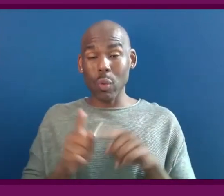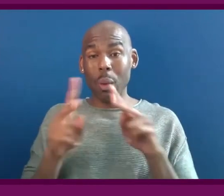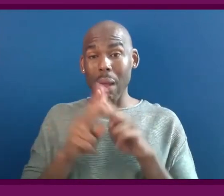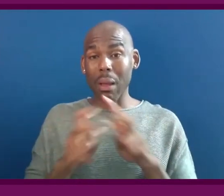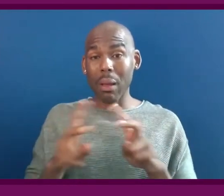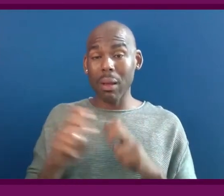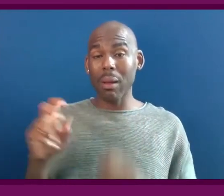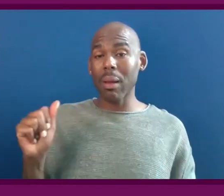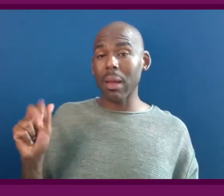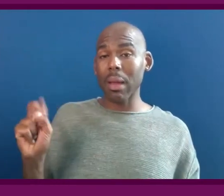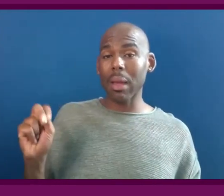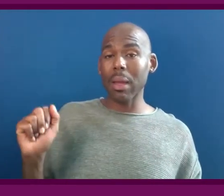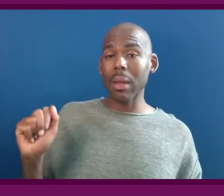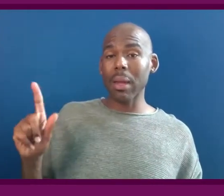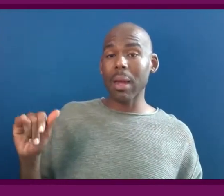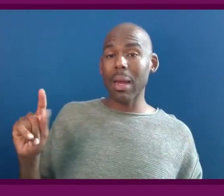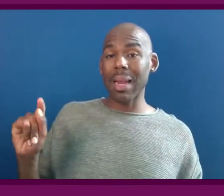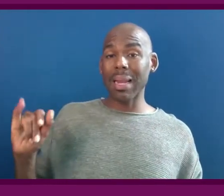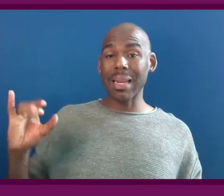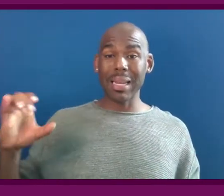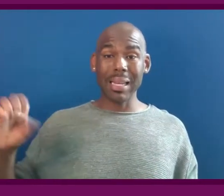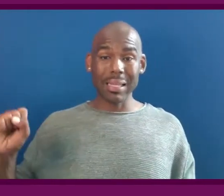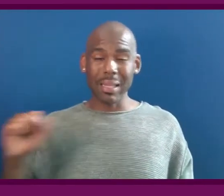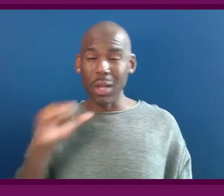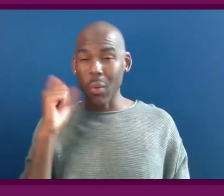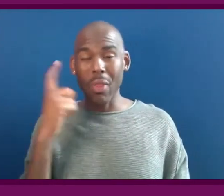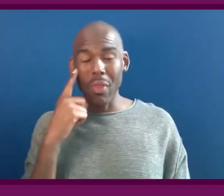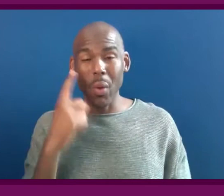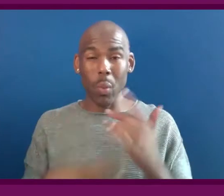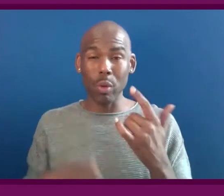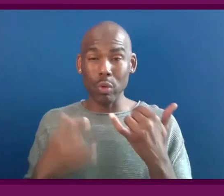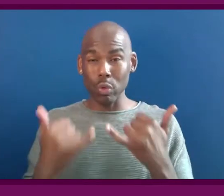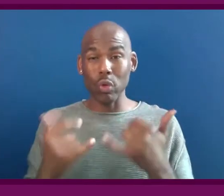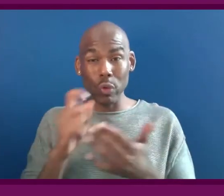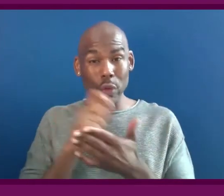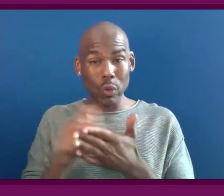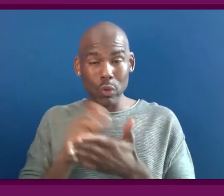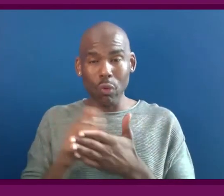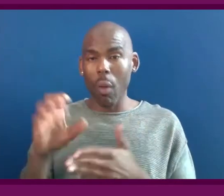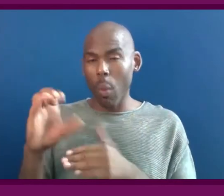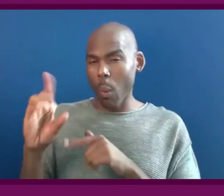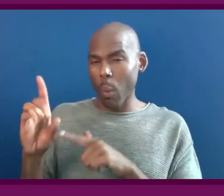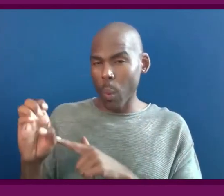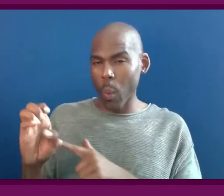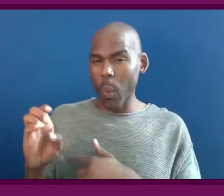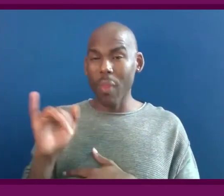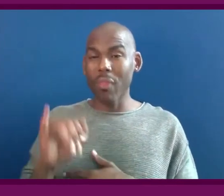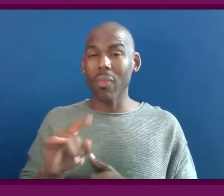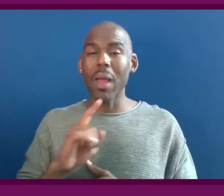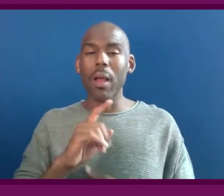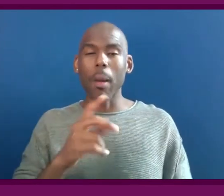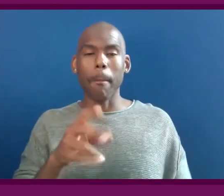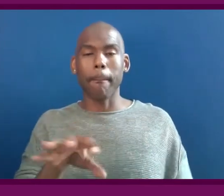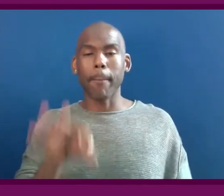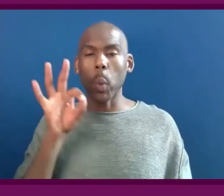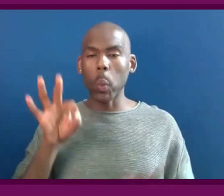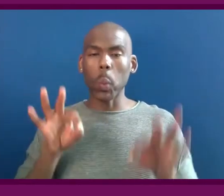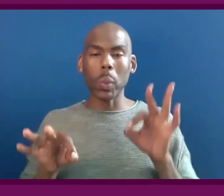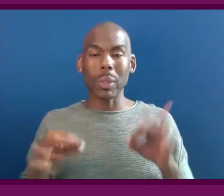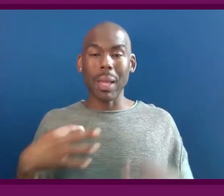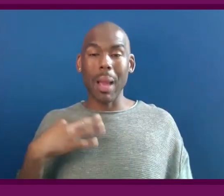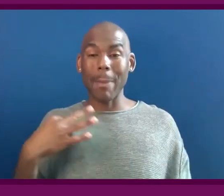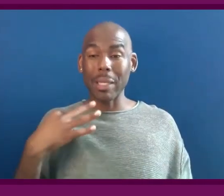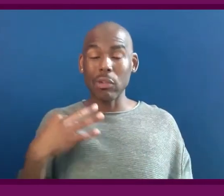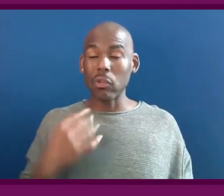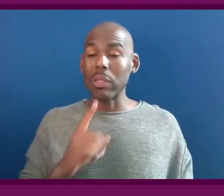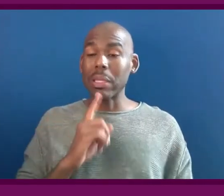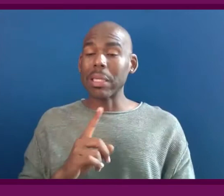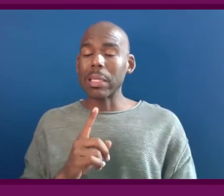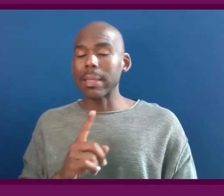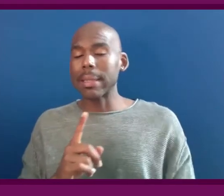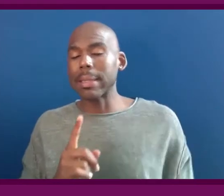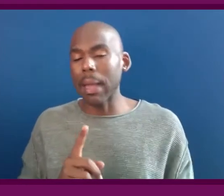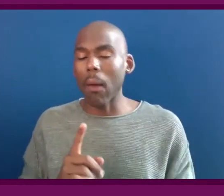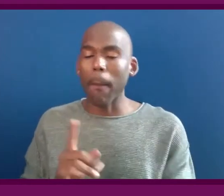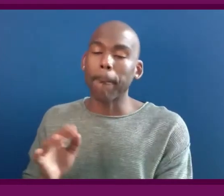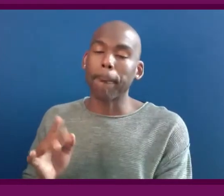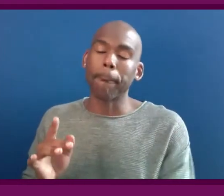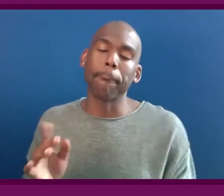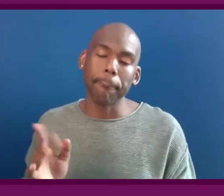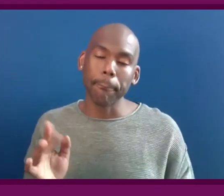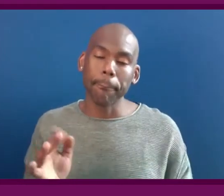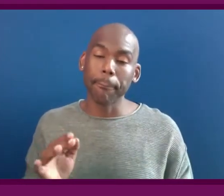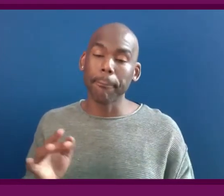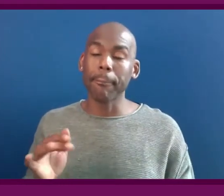I don't think the code that is currently written that is pulling people's applications is necessarily